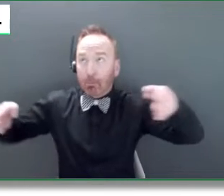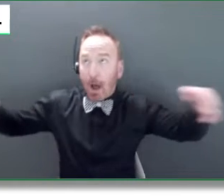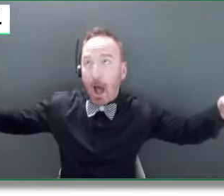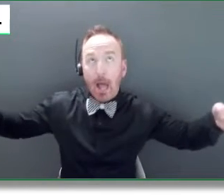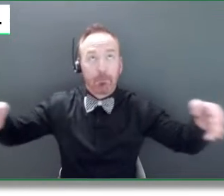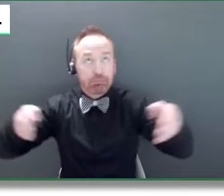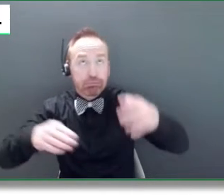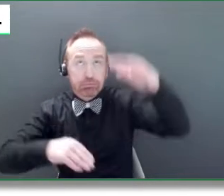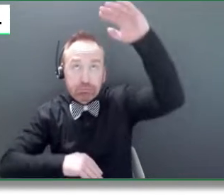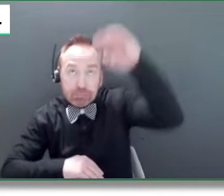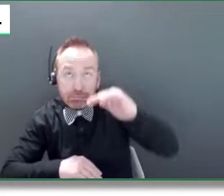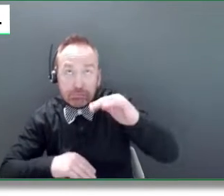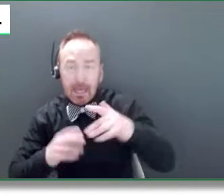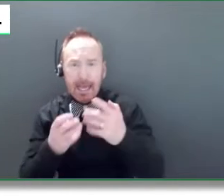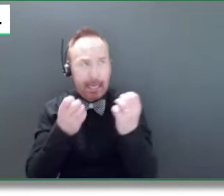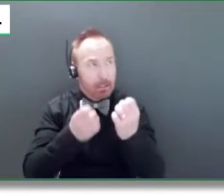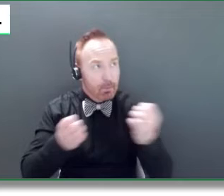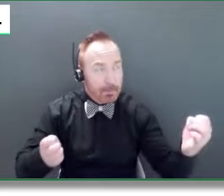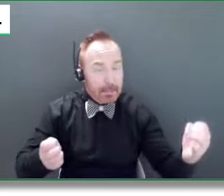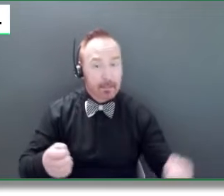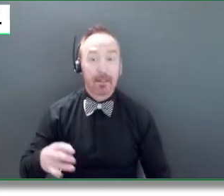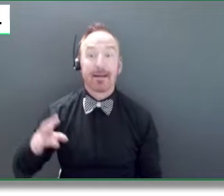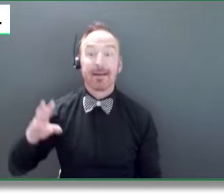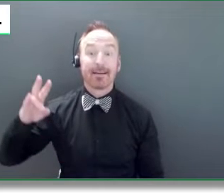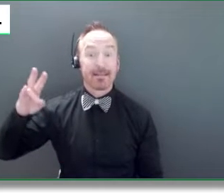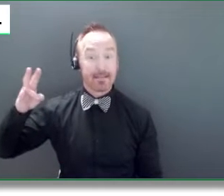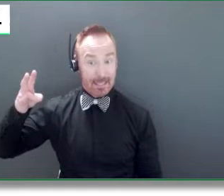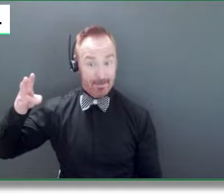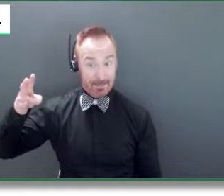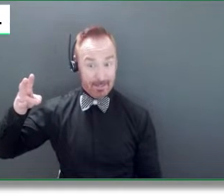Number seven: many presenter, presenters highlighted